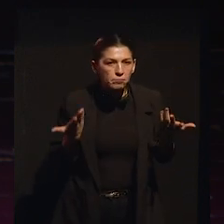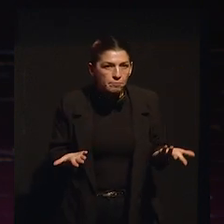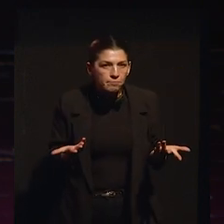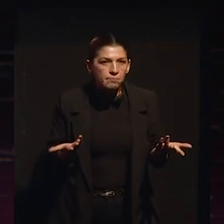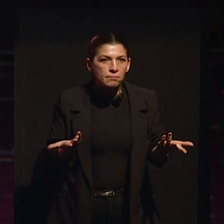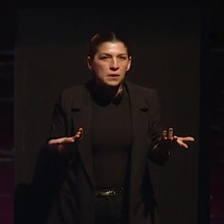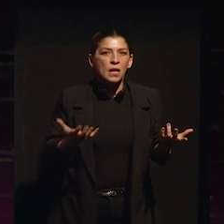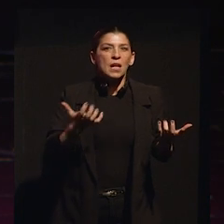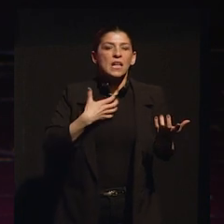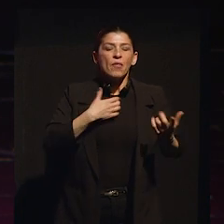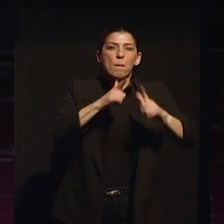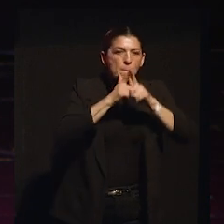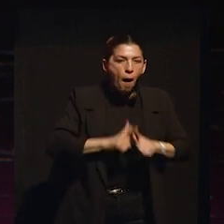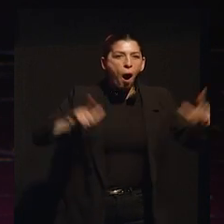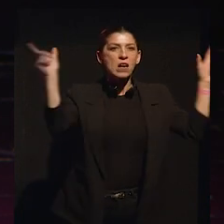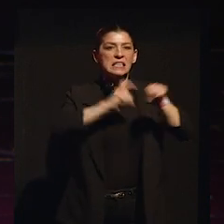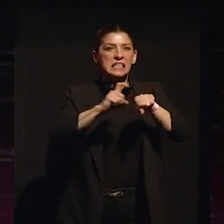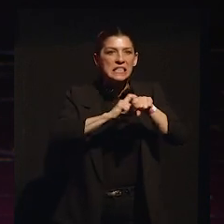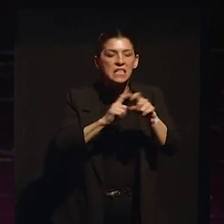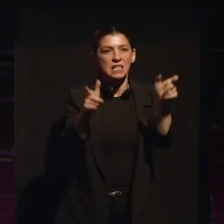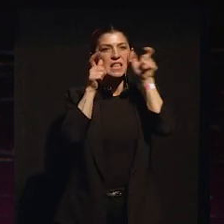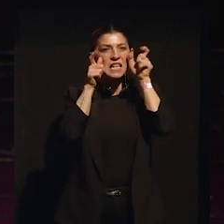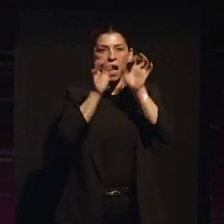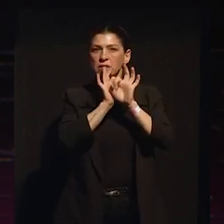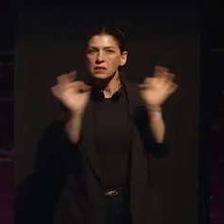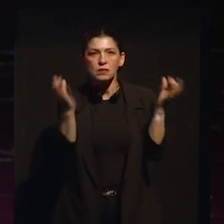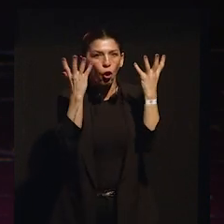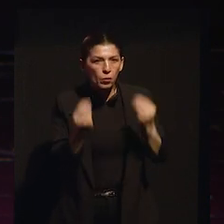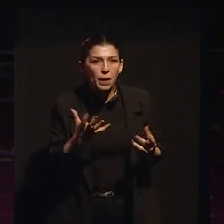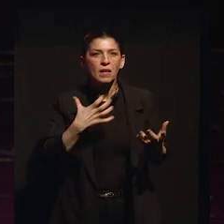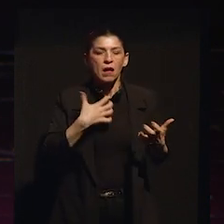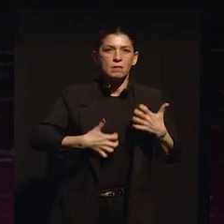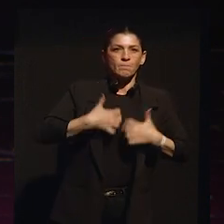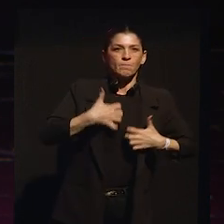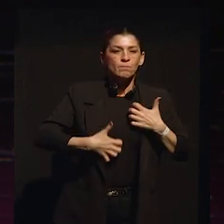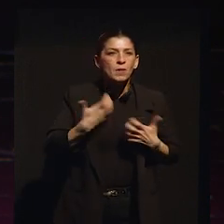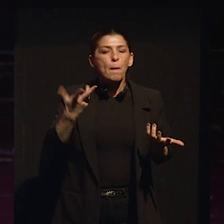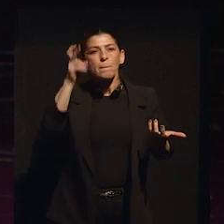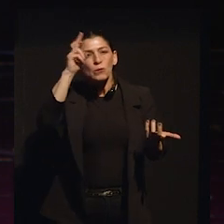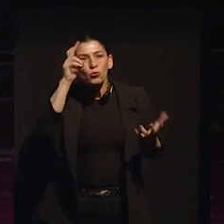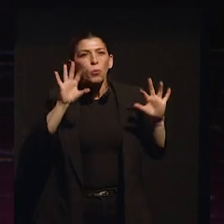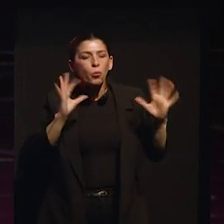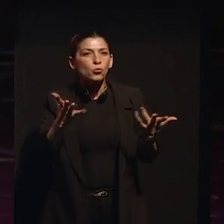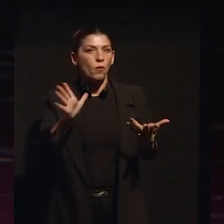burst of anger, attention deficit, anxiety disorder, or depression, it is slurred over,